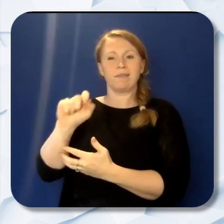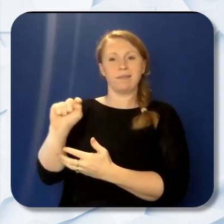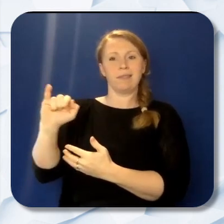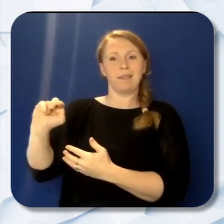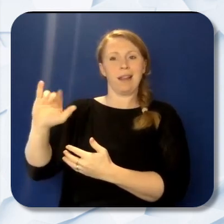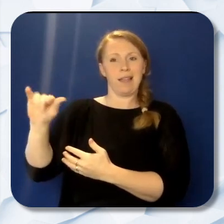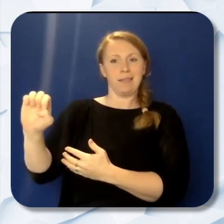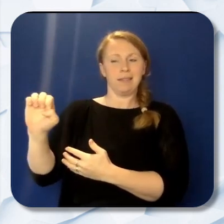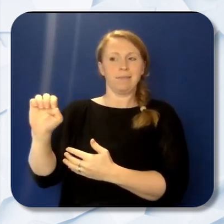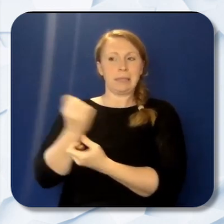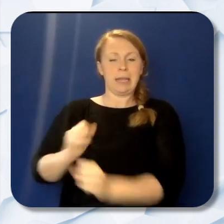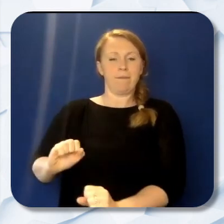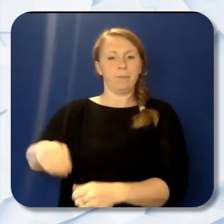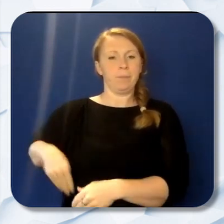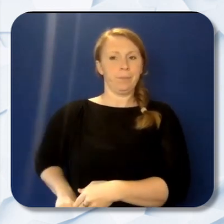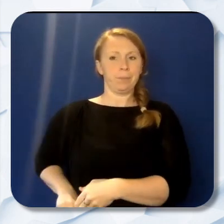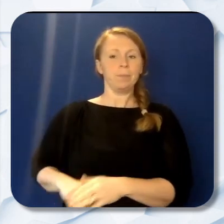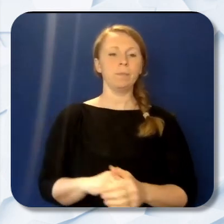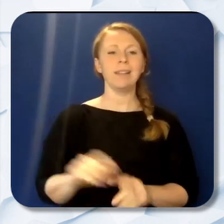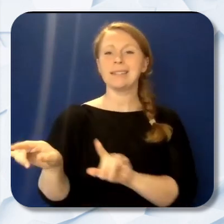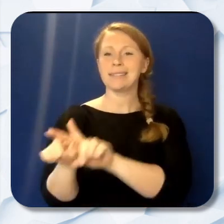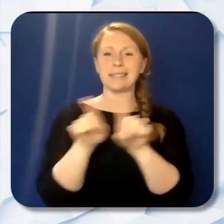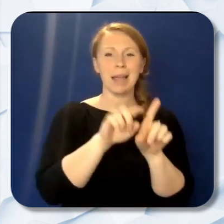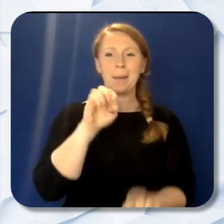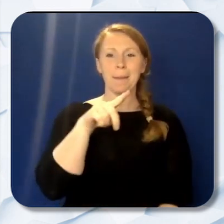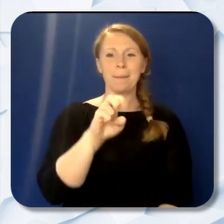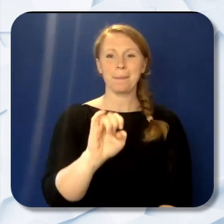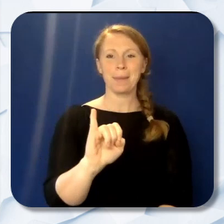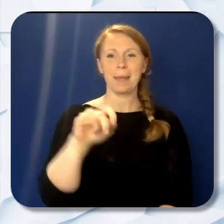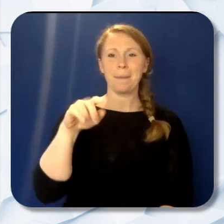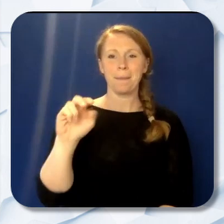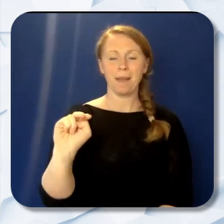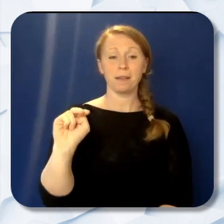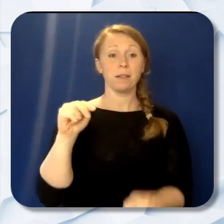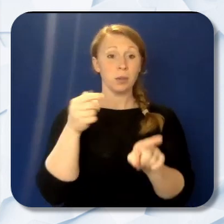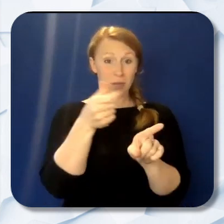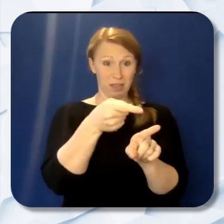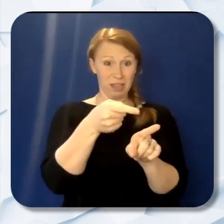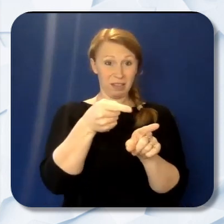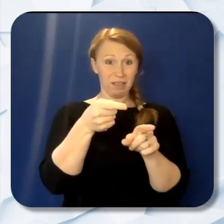These are real quotes from our community partners examples of times when having naloxone on hand in